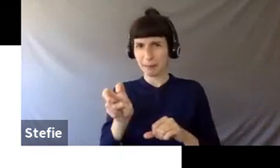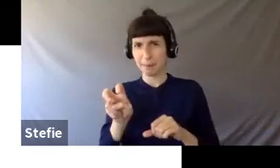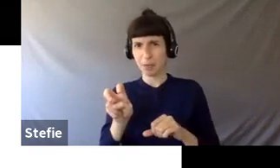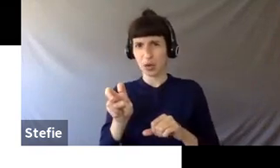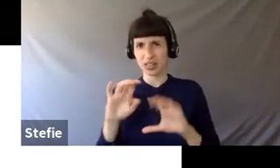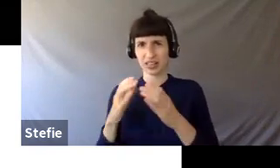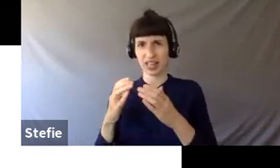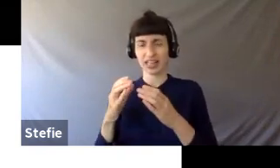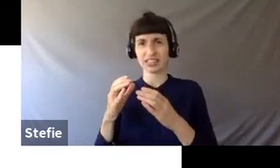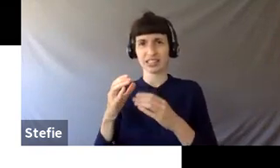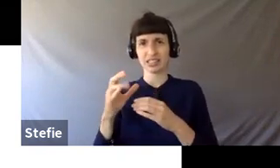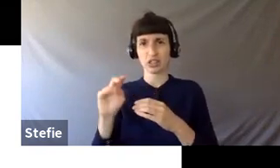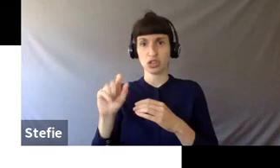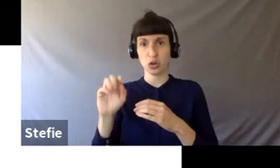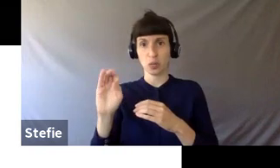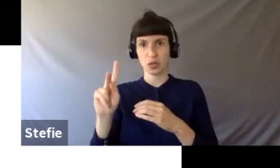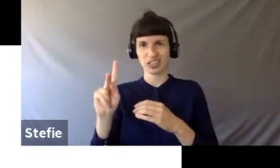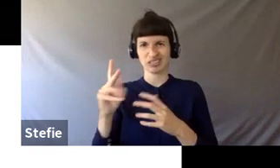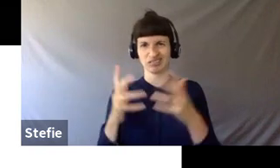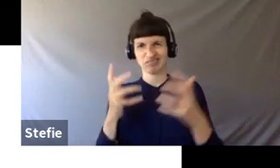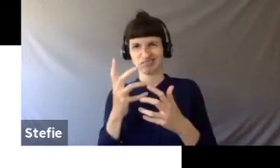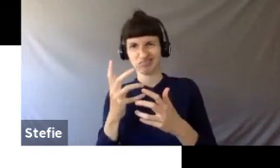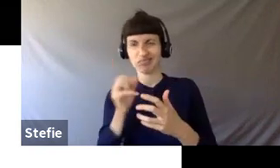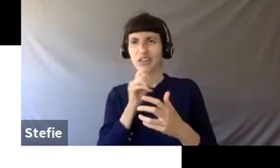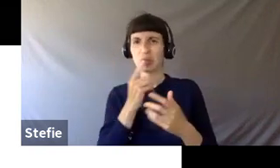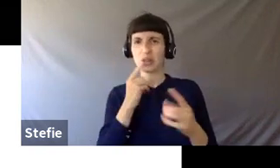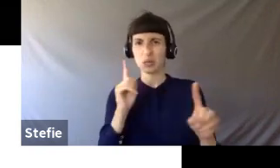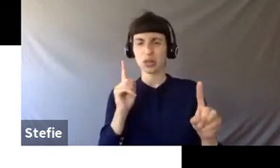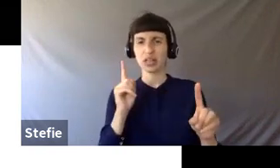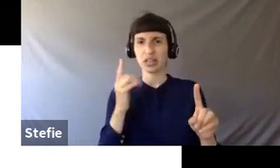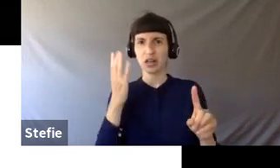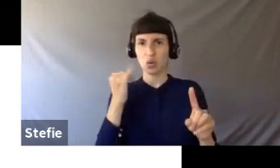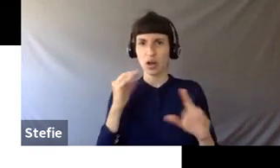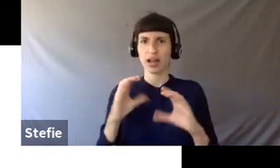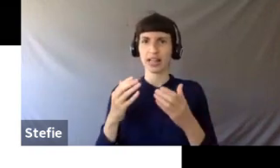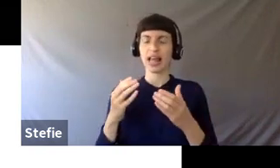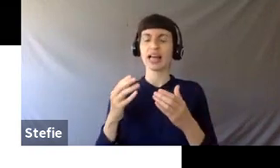Class notebook lives inside of the teams; OneNote is an app that you have downloaded;